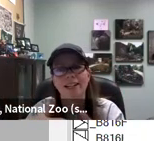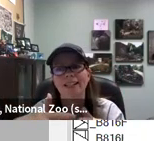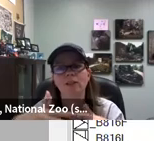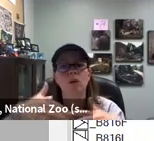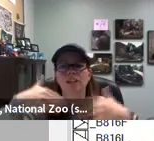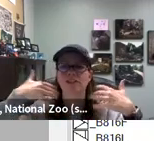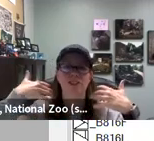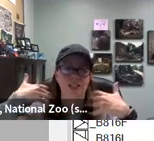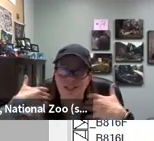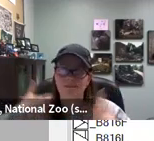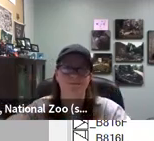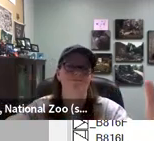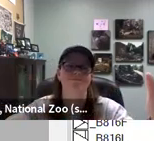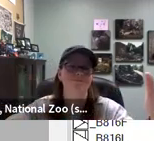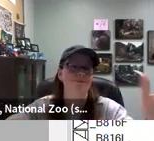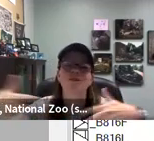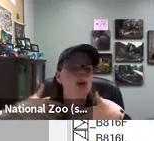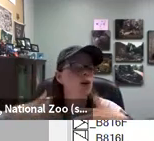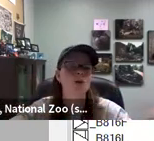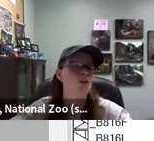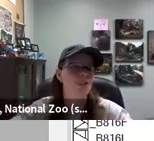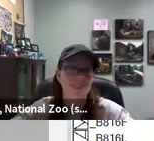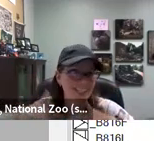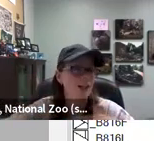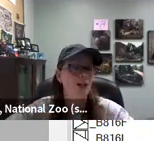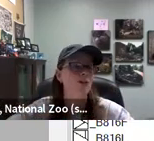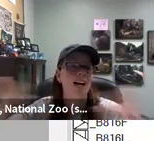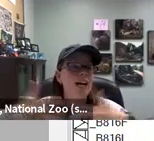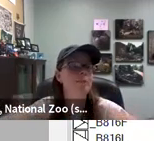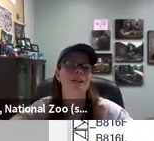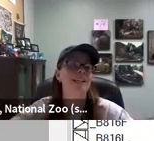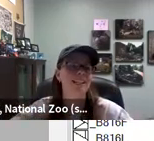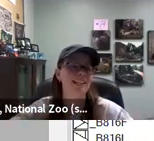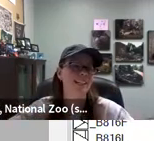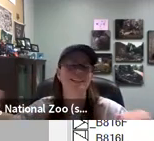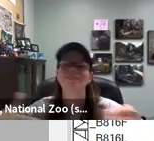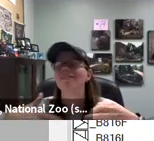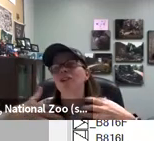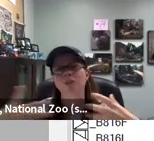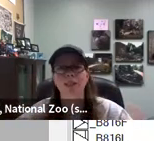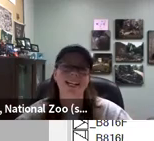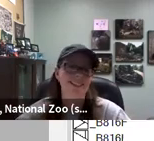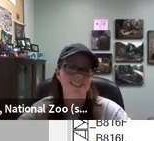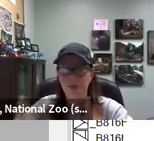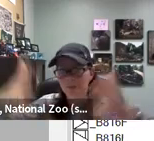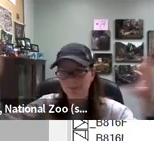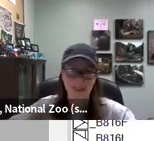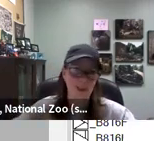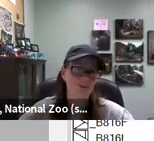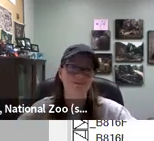and the water just flows unimpeded, and it ultimately ends up